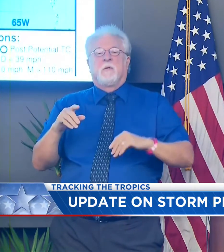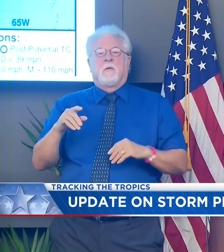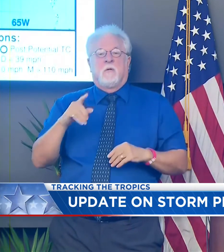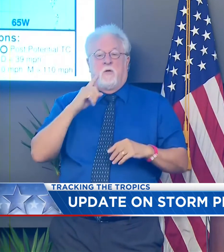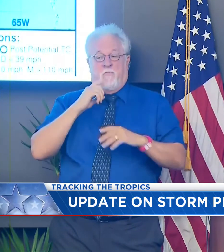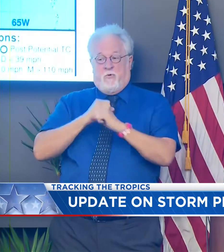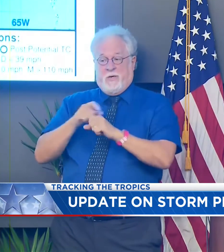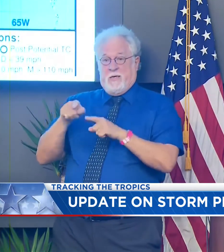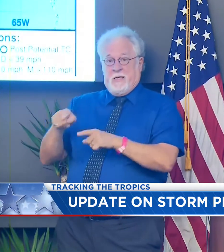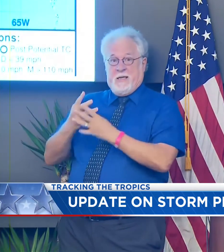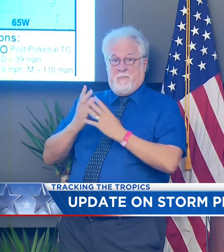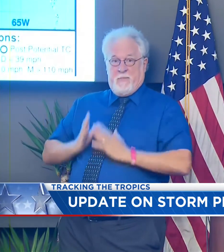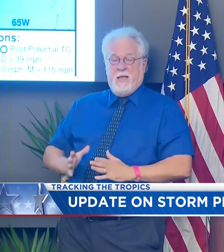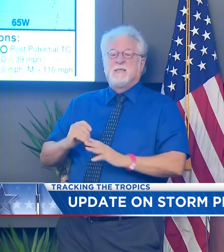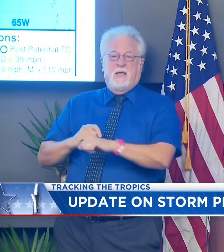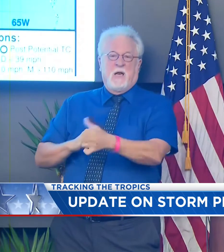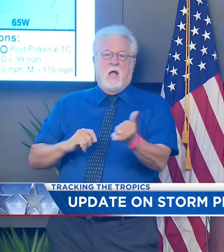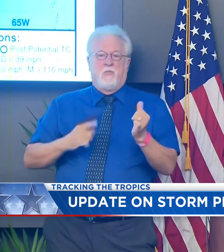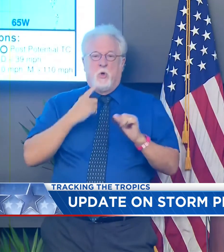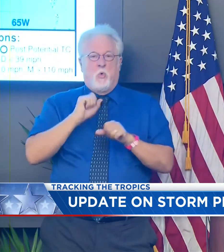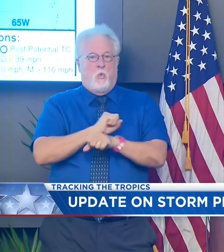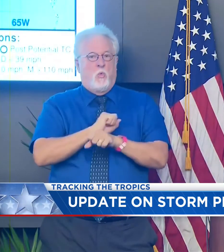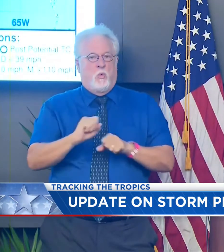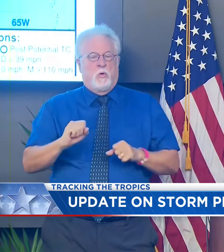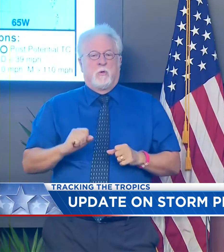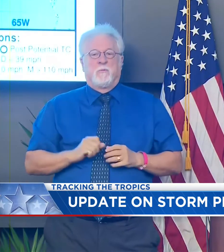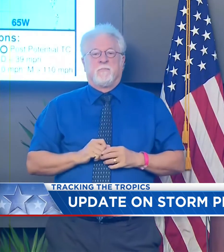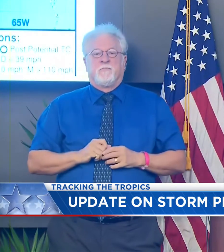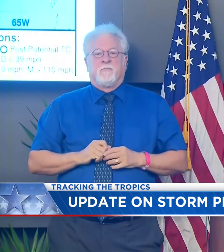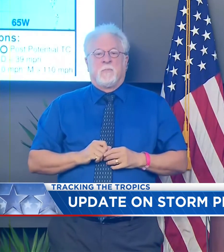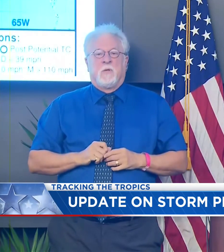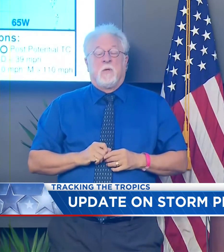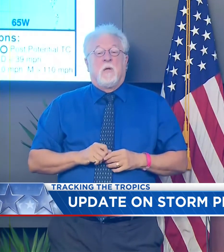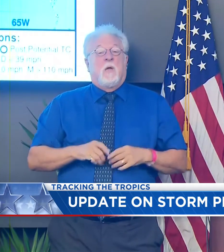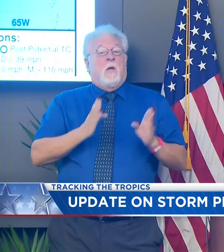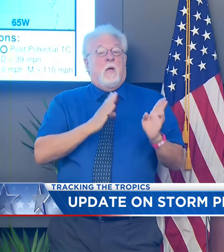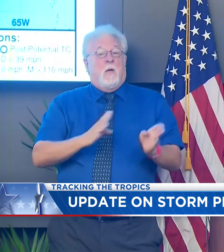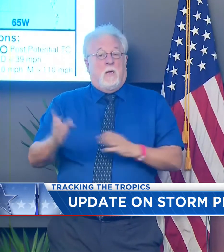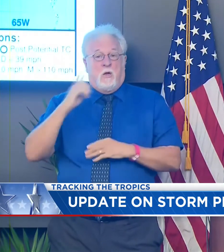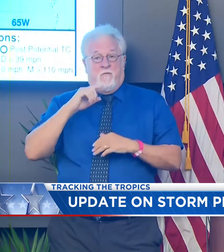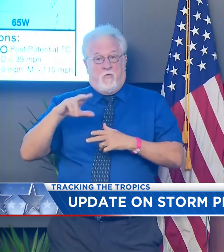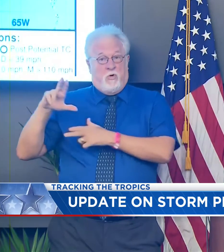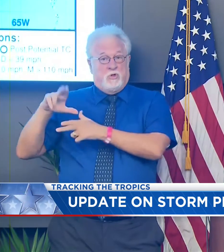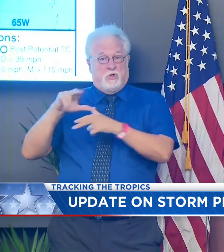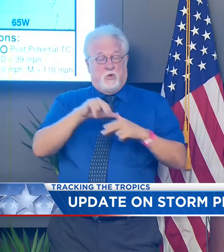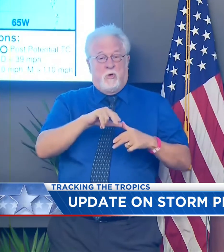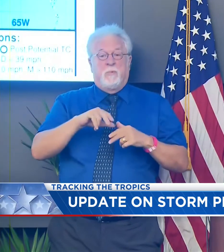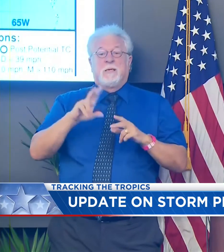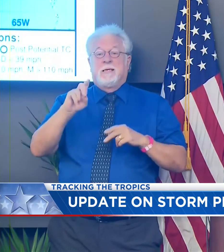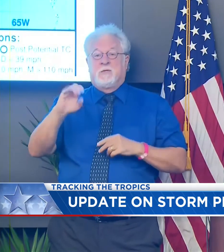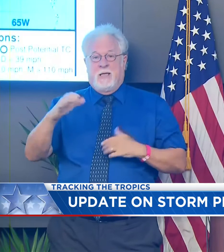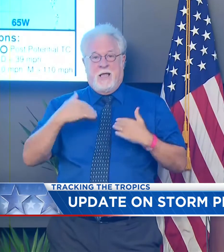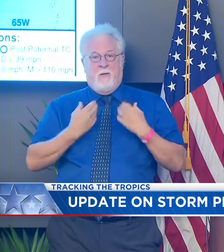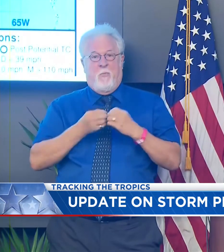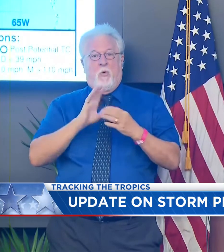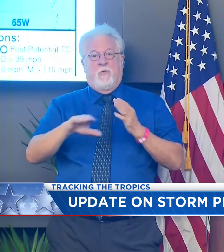ADEQUATE P.P.E. SO THEY CAN TAKE ALL THE NECESSARY PRECAUTIONS ON INMATE MOVEMENTS AS IT RELATES TO PROTECTING THE INMATES AND OTHERS WORKING THOSE